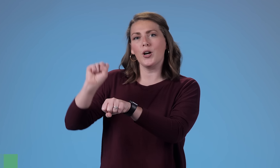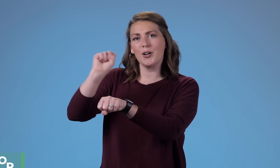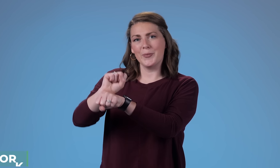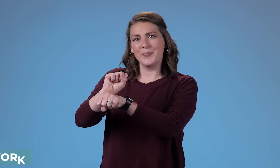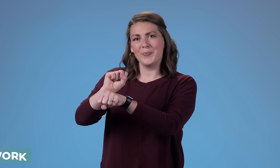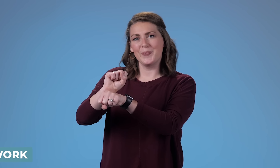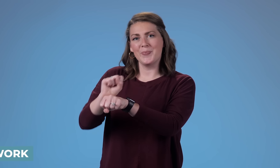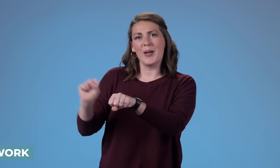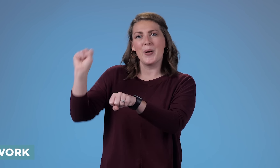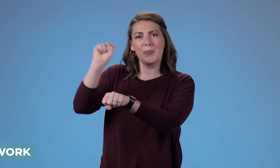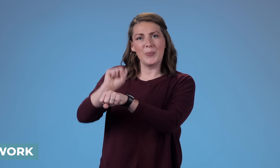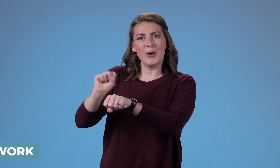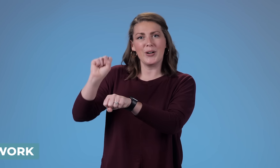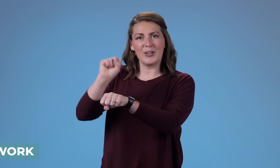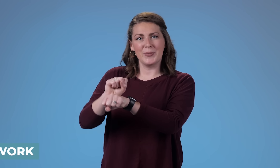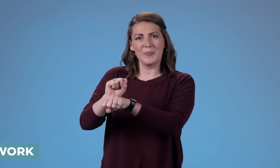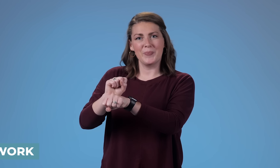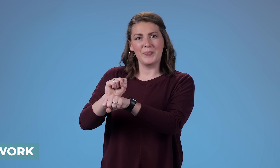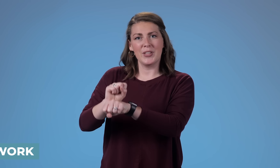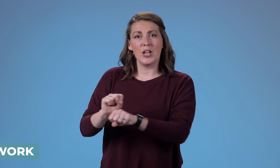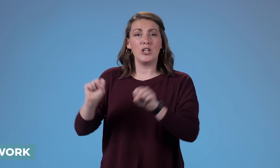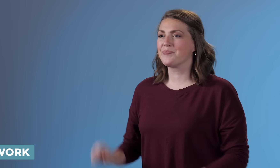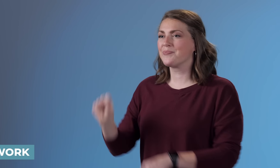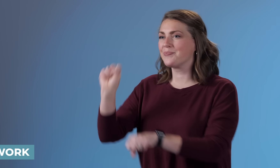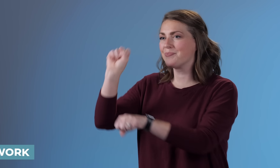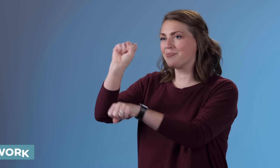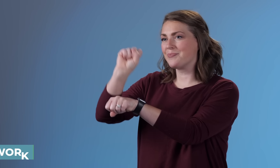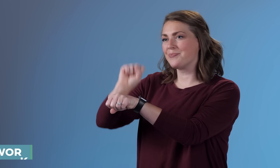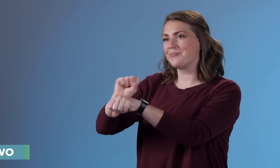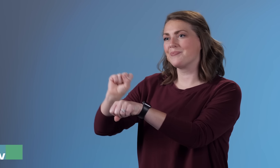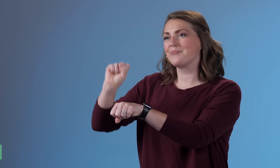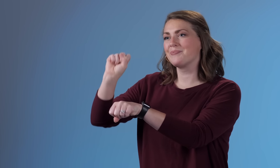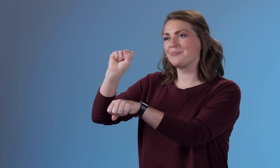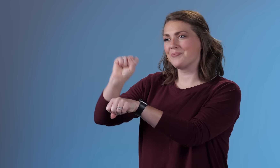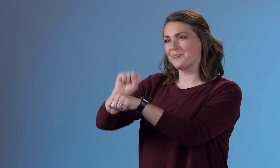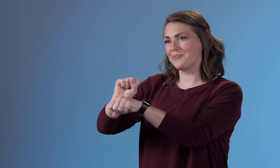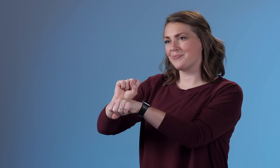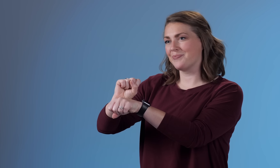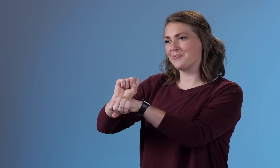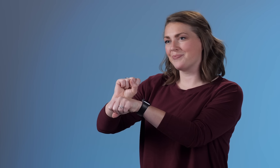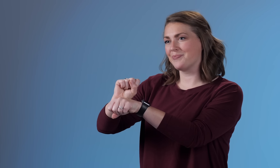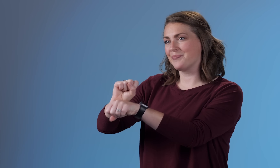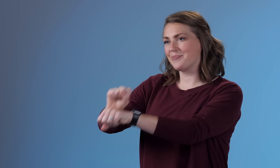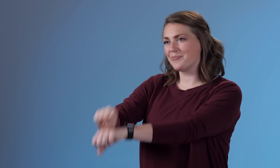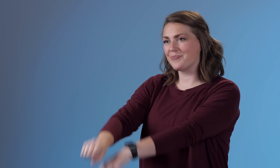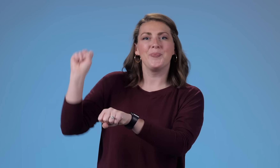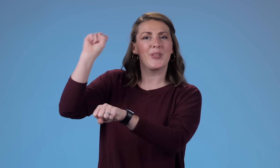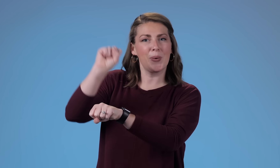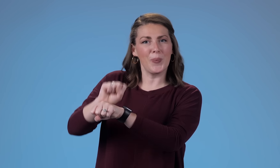Work, work. Your two fists are pounding right on top of each other.